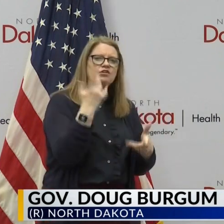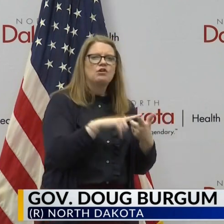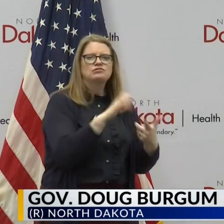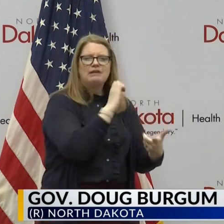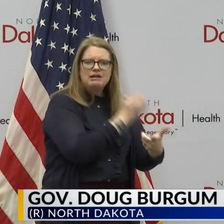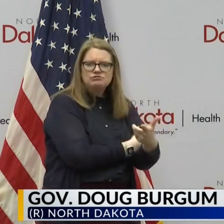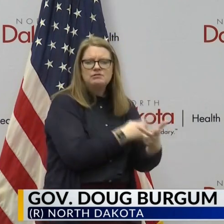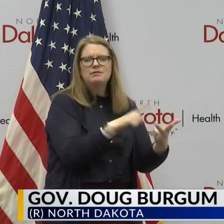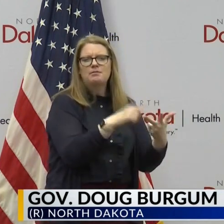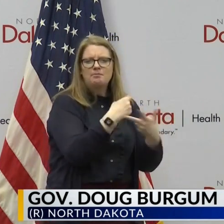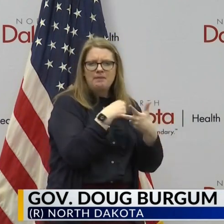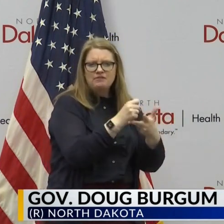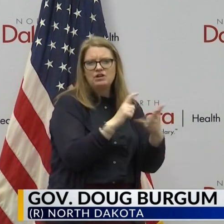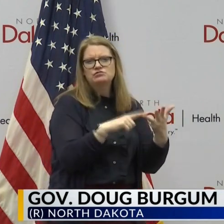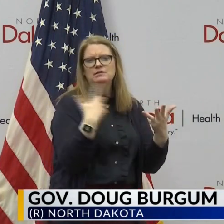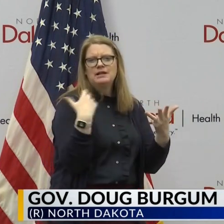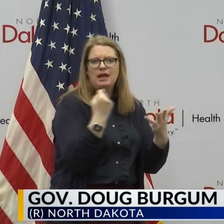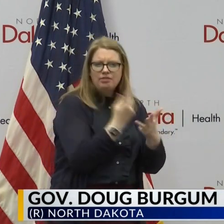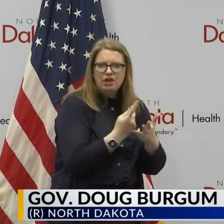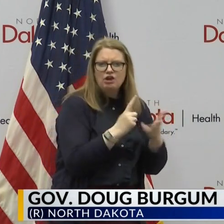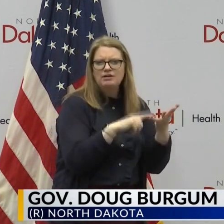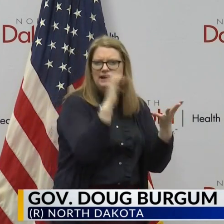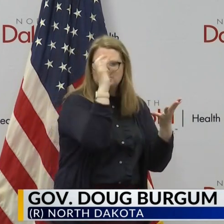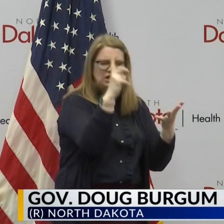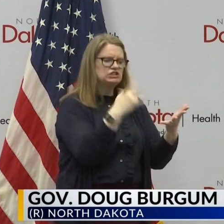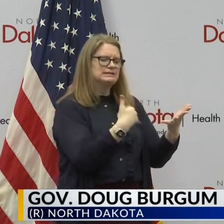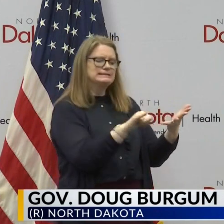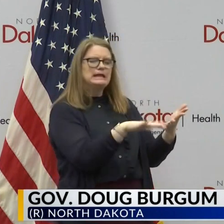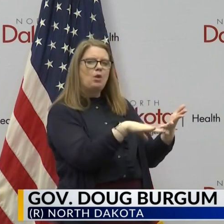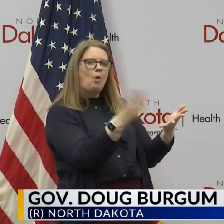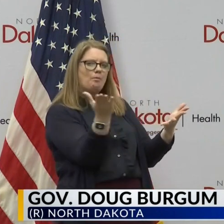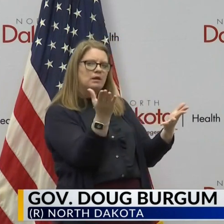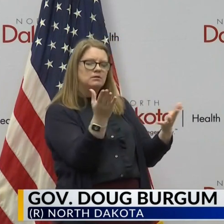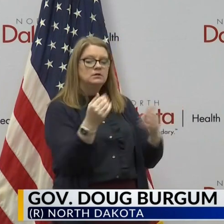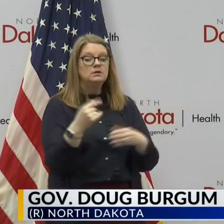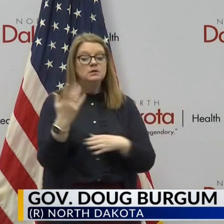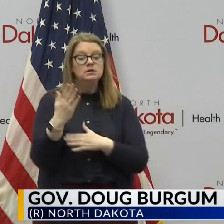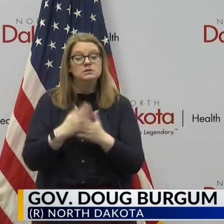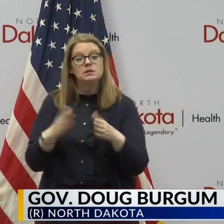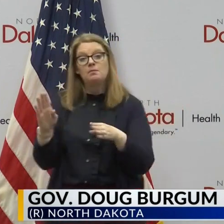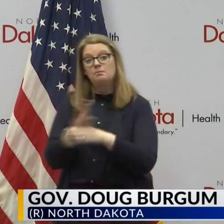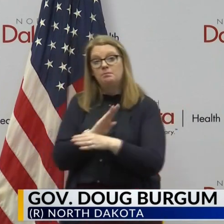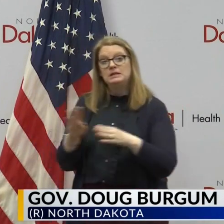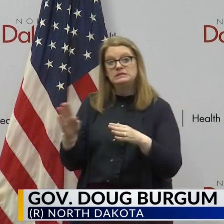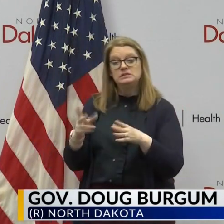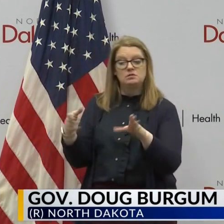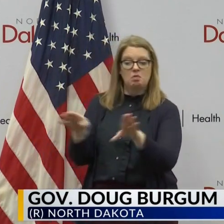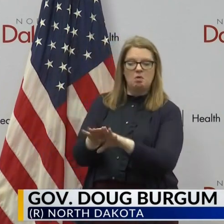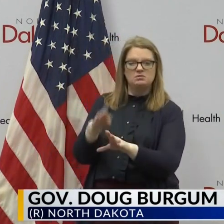EASIEST TASK THAN ANY OTHER STATE BECAUSE WE DID NOT SHUT